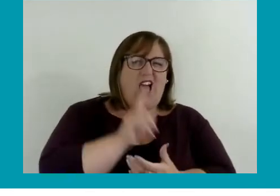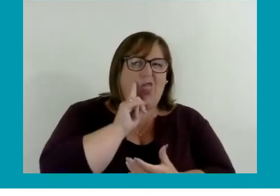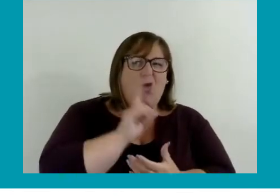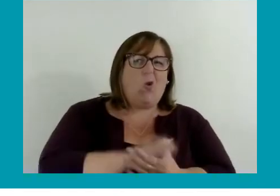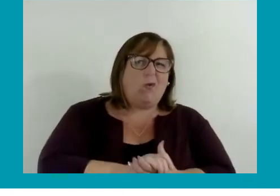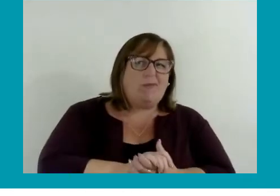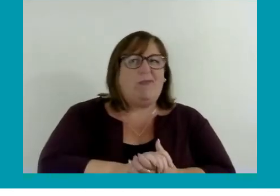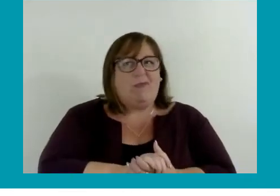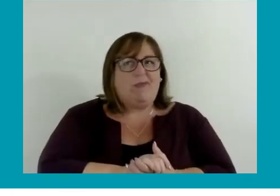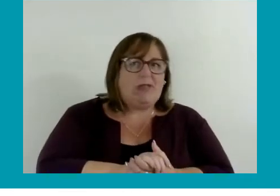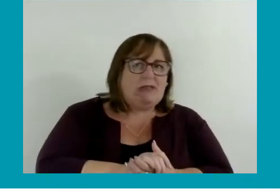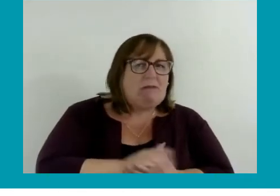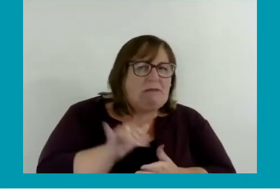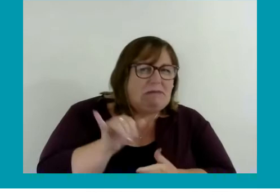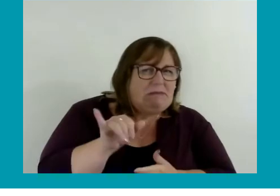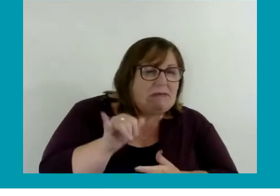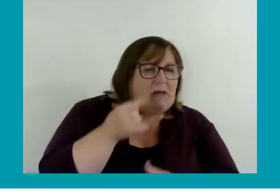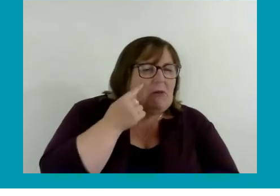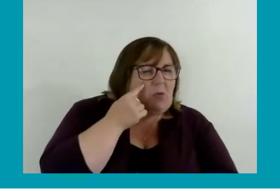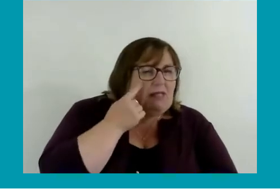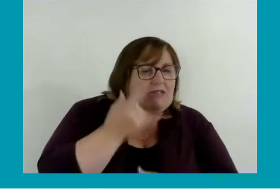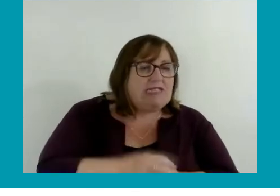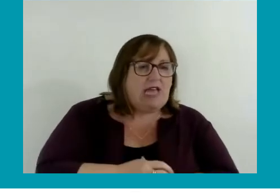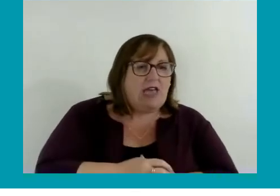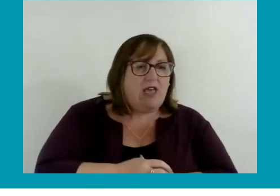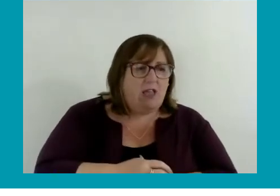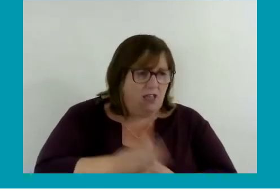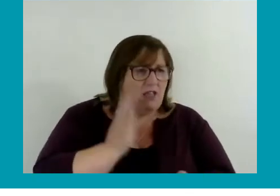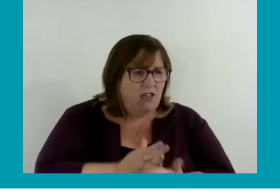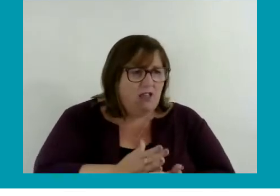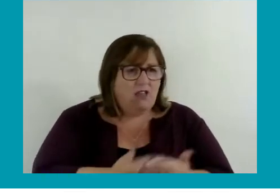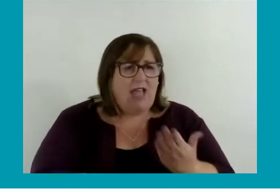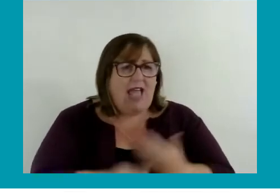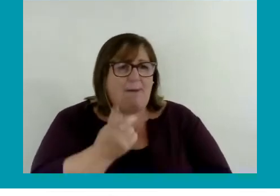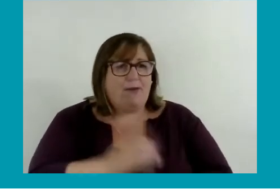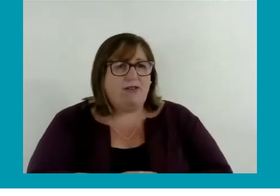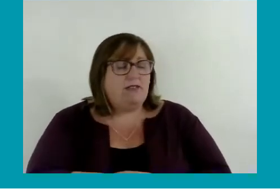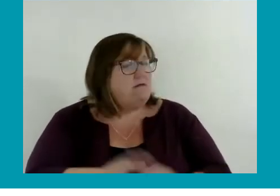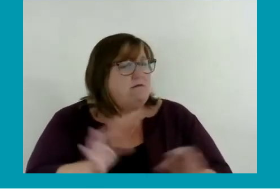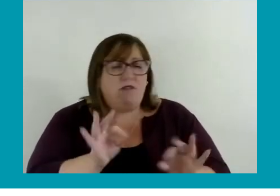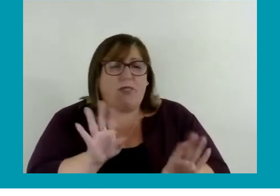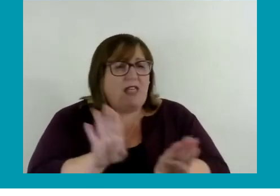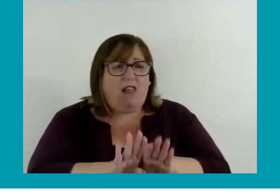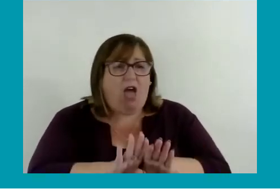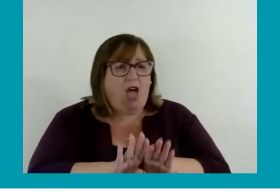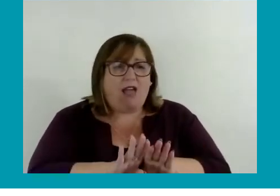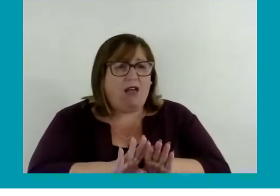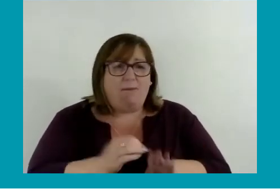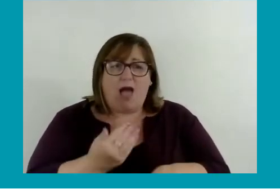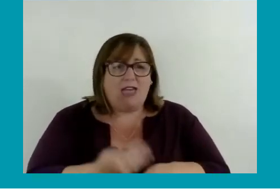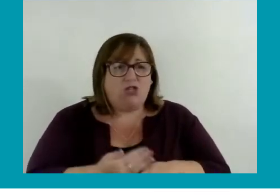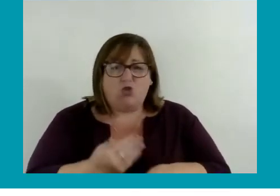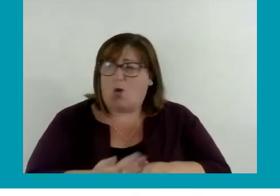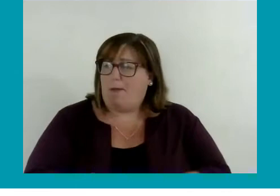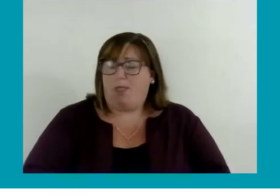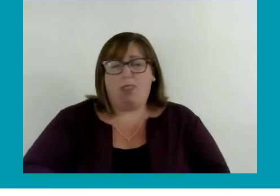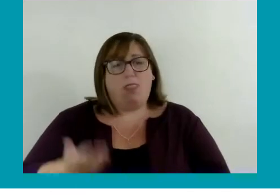like any of the other employers i'd ever been working for um when i started even little tiny